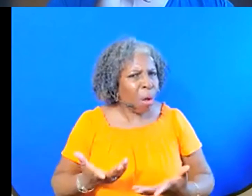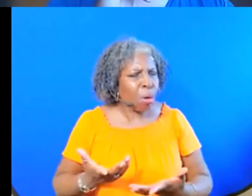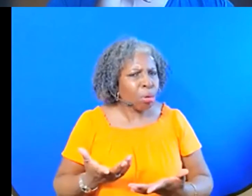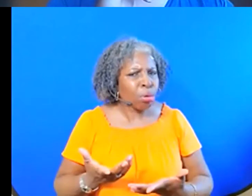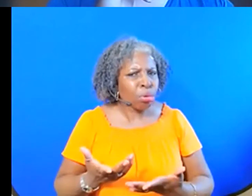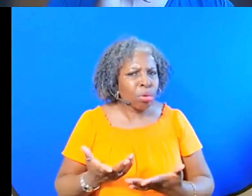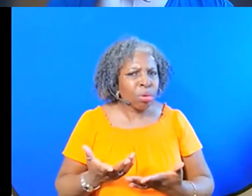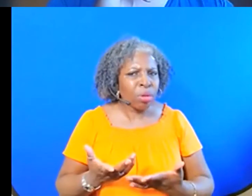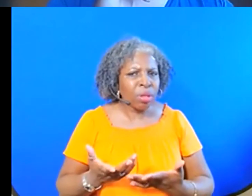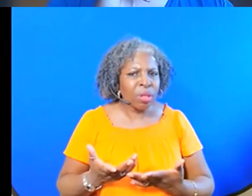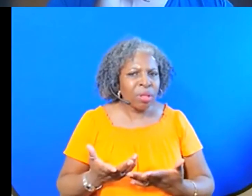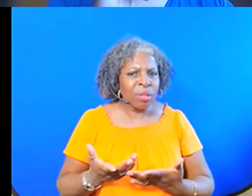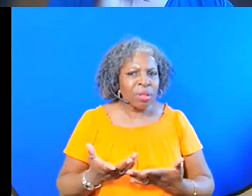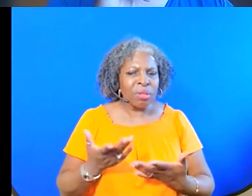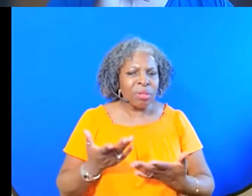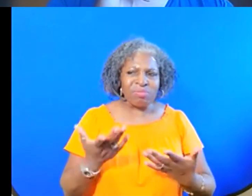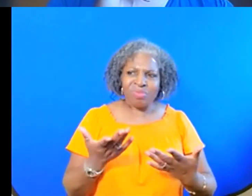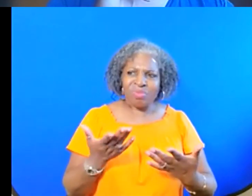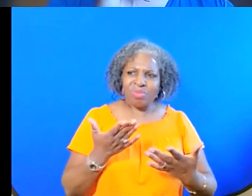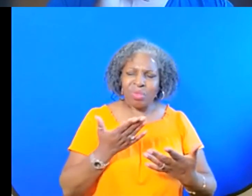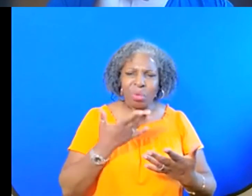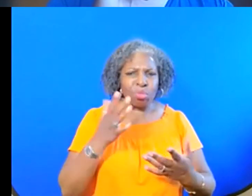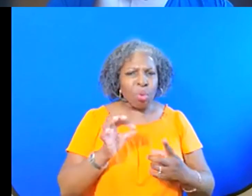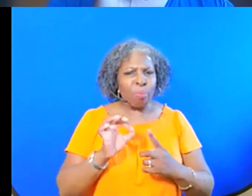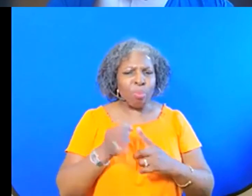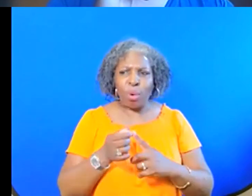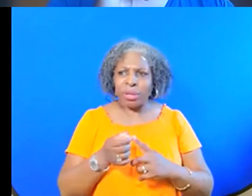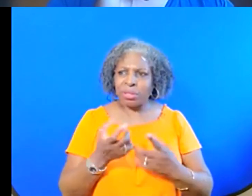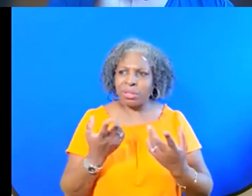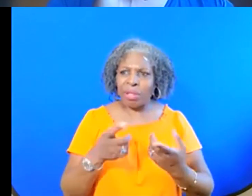They don't see any point in, in fixing the concrete defences as well.